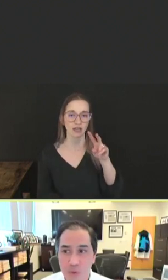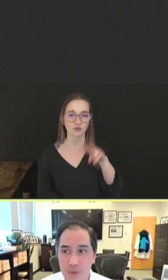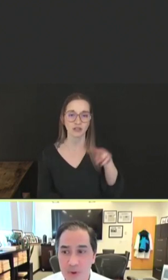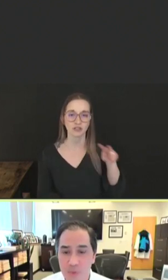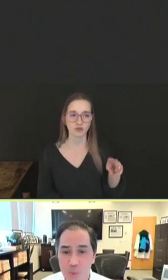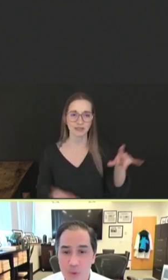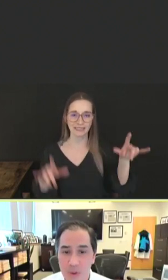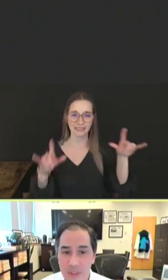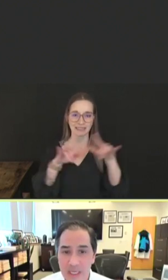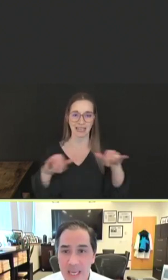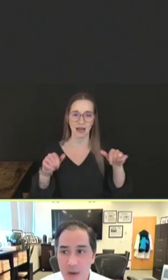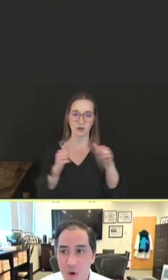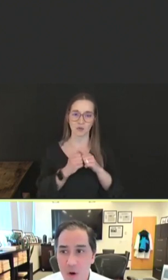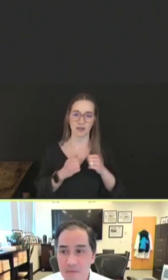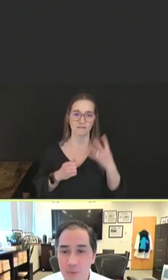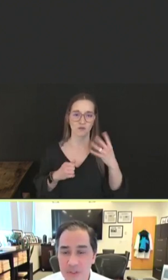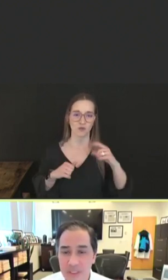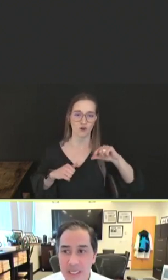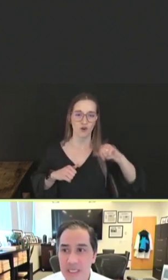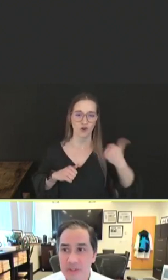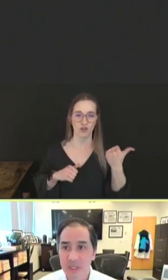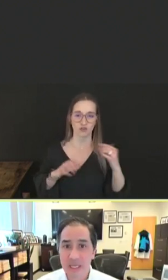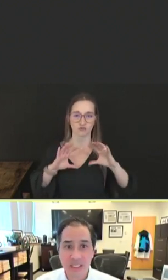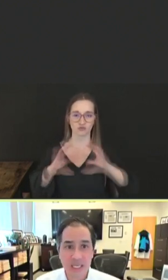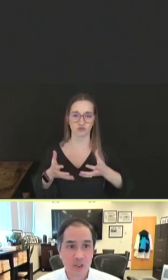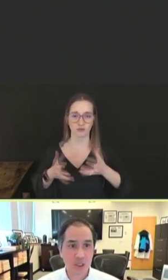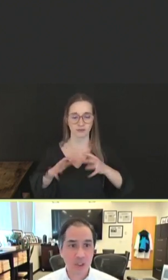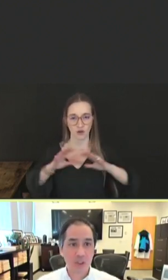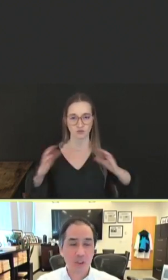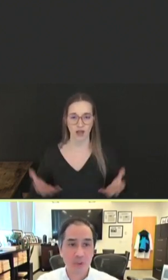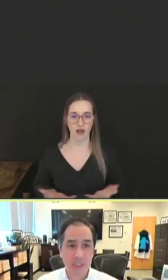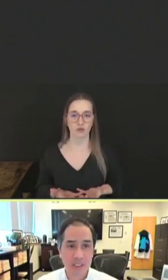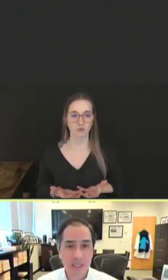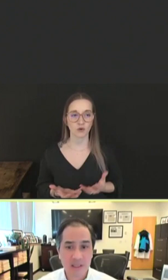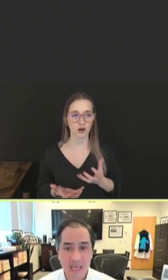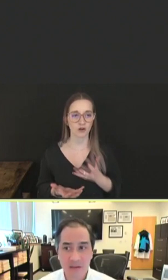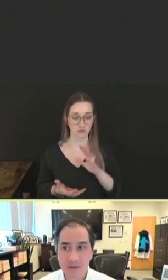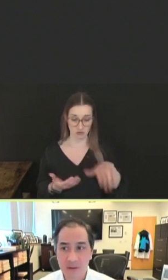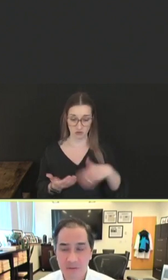groups around the world. And all four studies essentially concluded that the